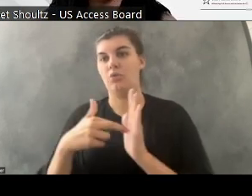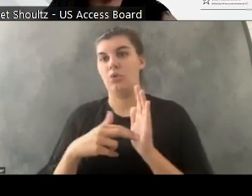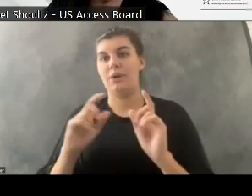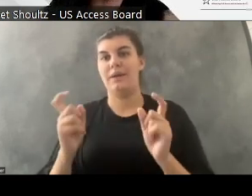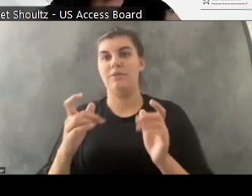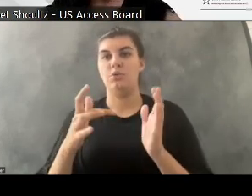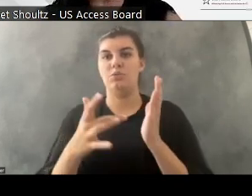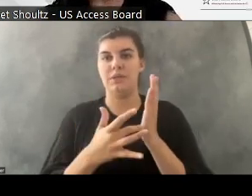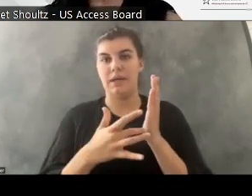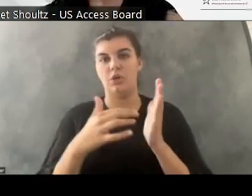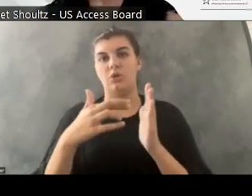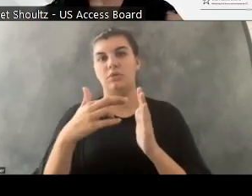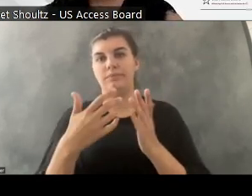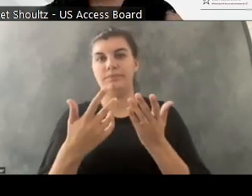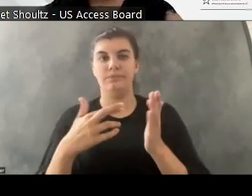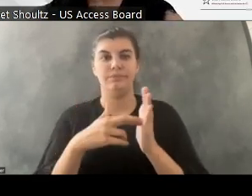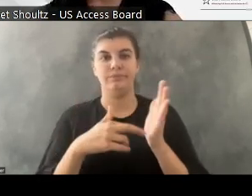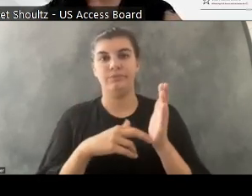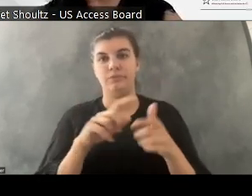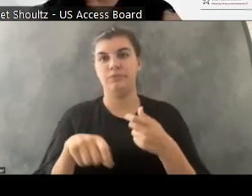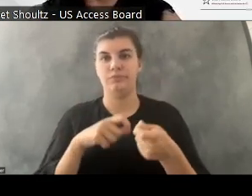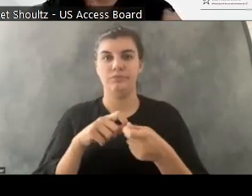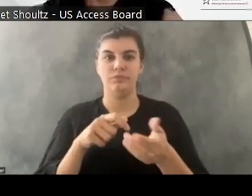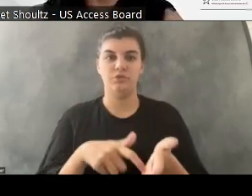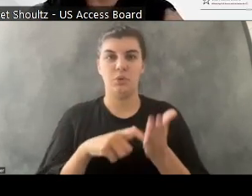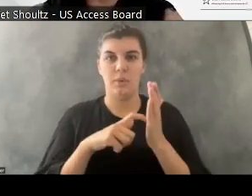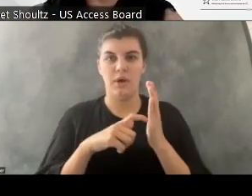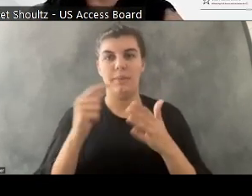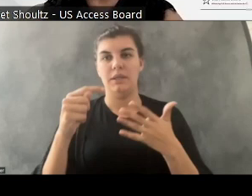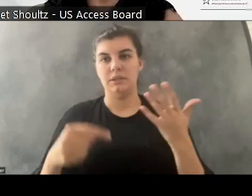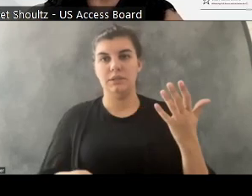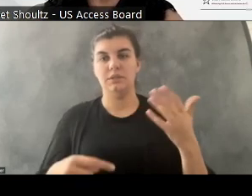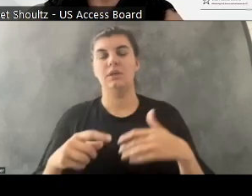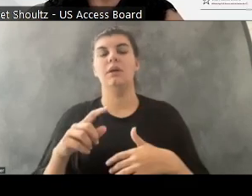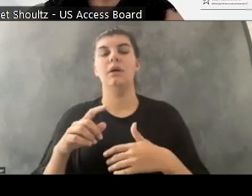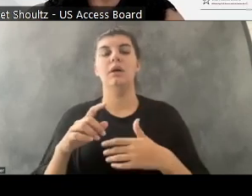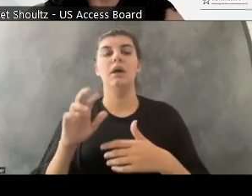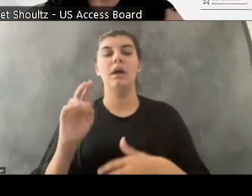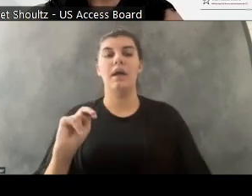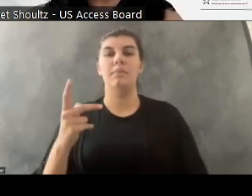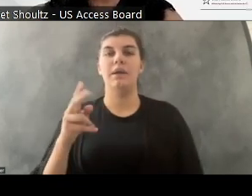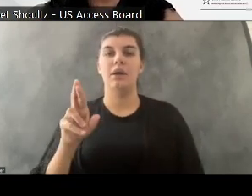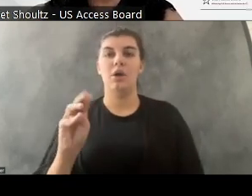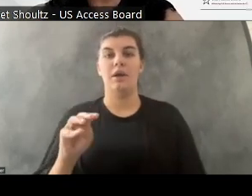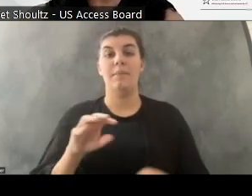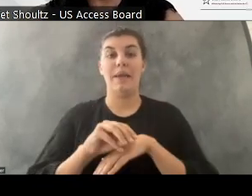you the technical requirements for these signs. What we had in the NPRM in advisory